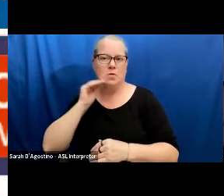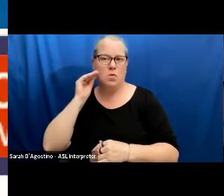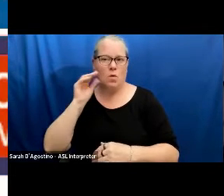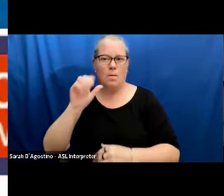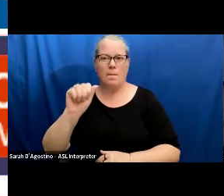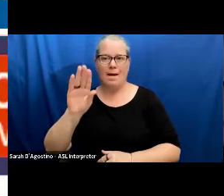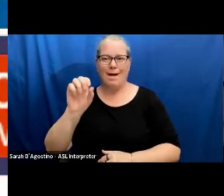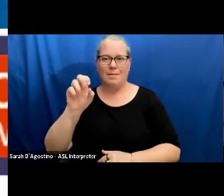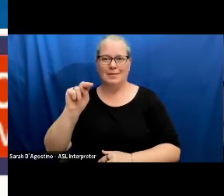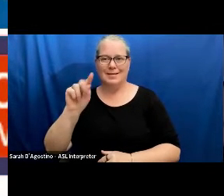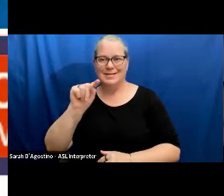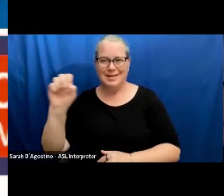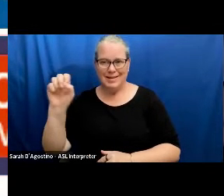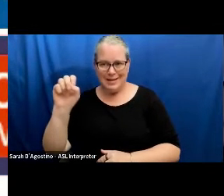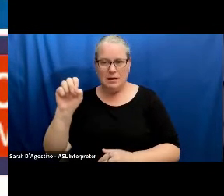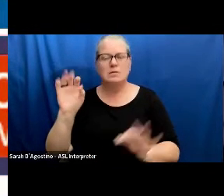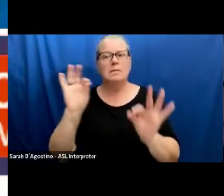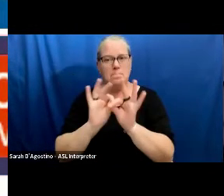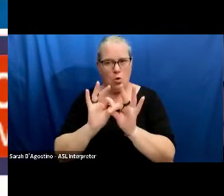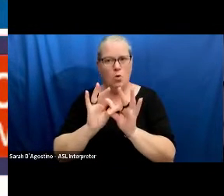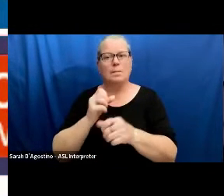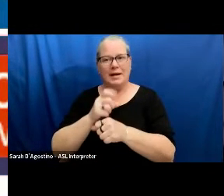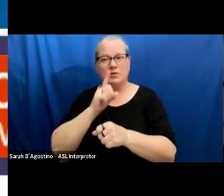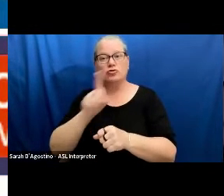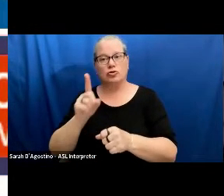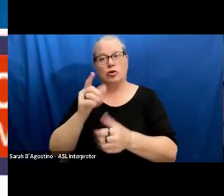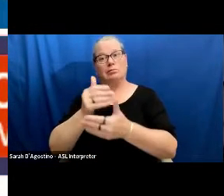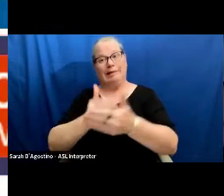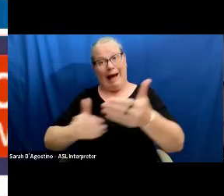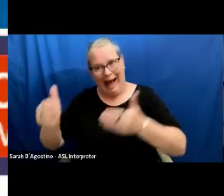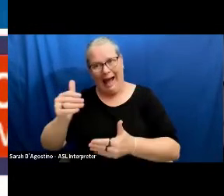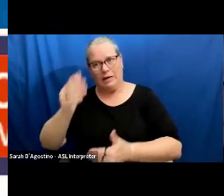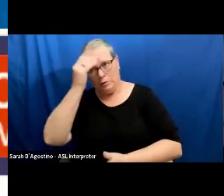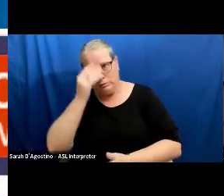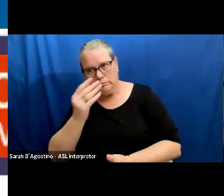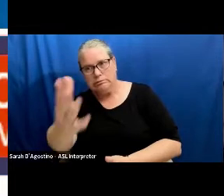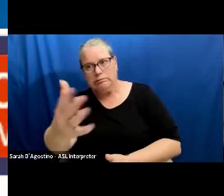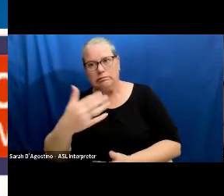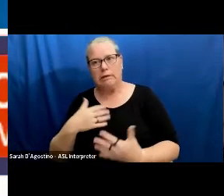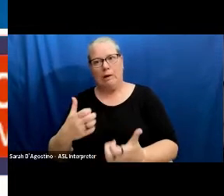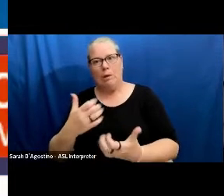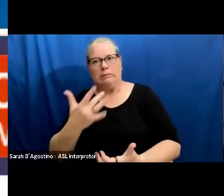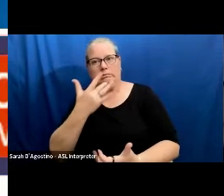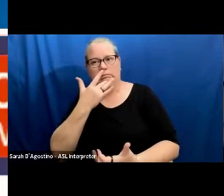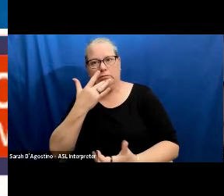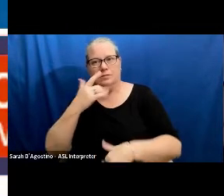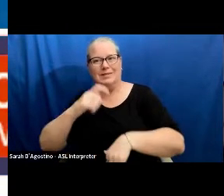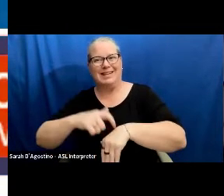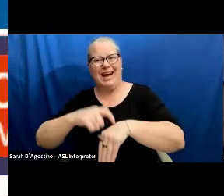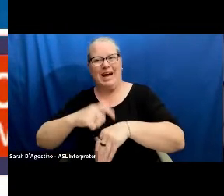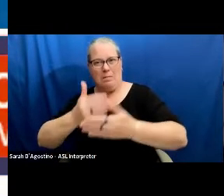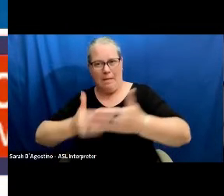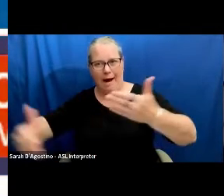time to make sure that you get one um for those who have print disabilities or use screen readers